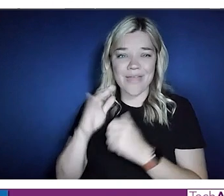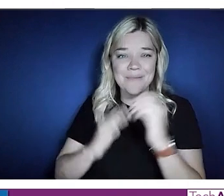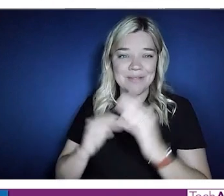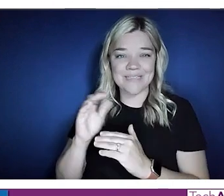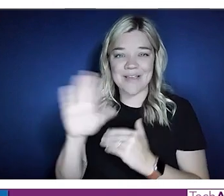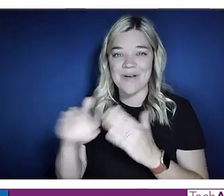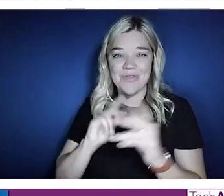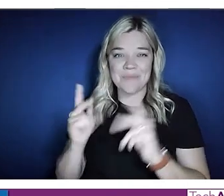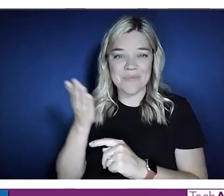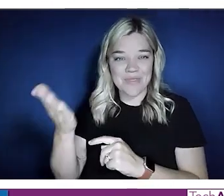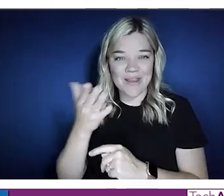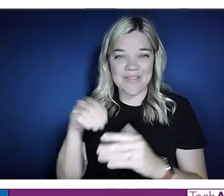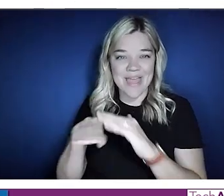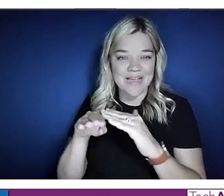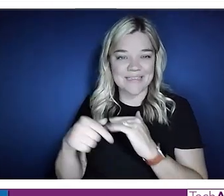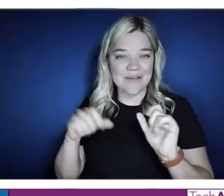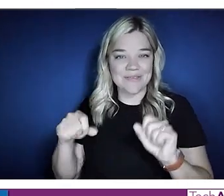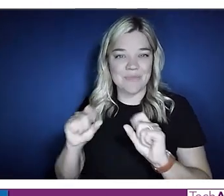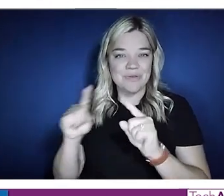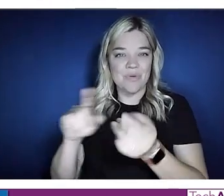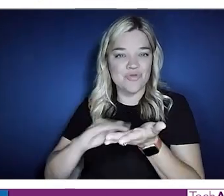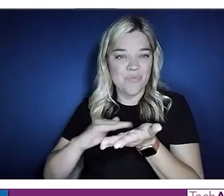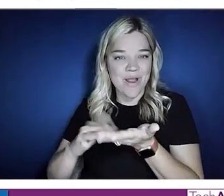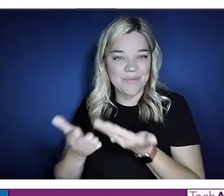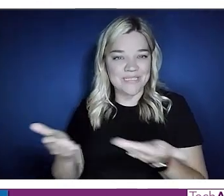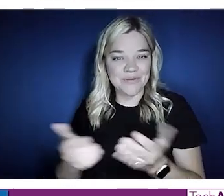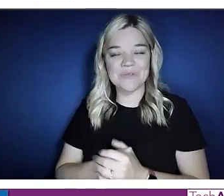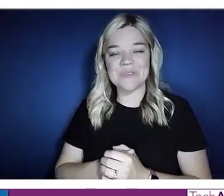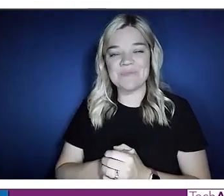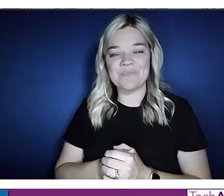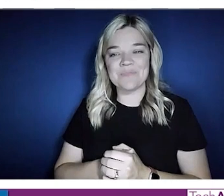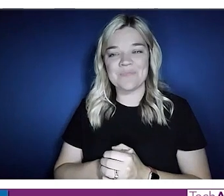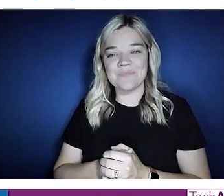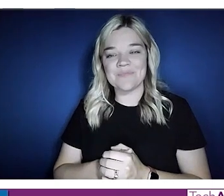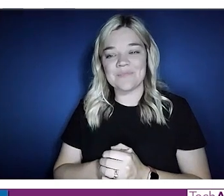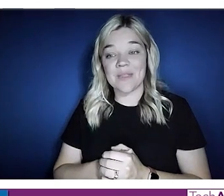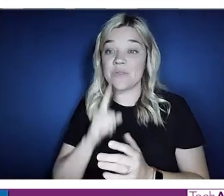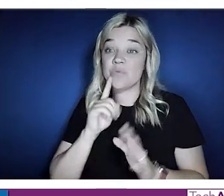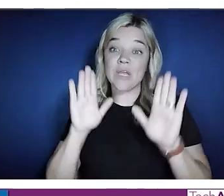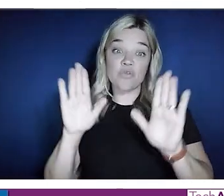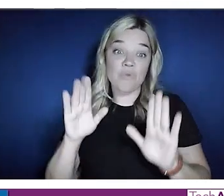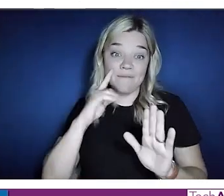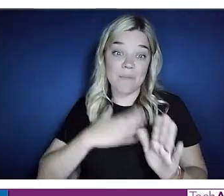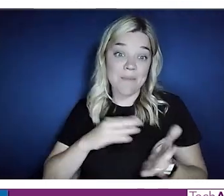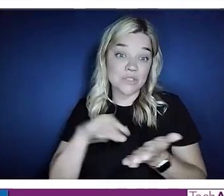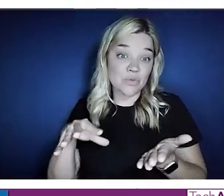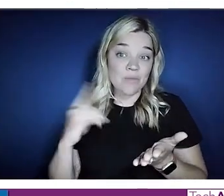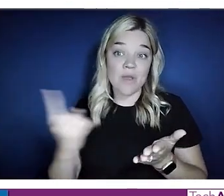and the access I was able to get to braille materials. And it was really great for my students. We always had new exciting things.